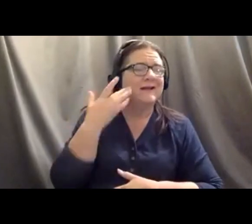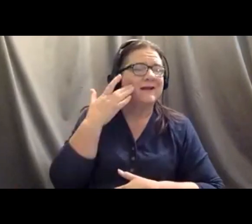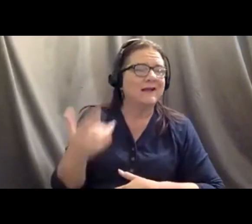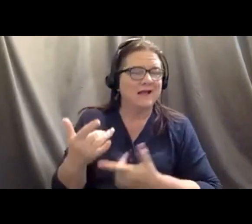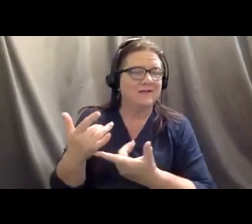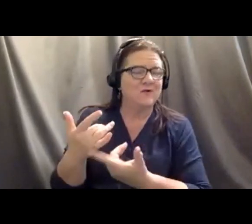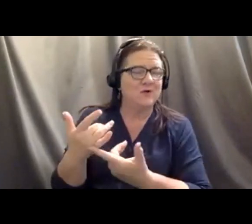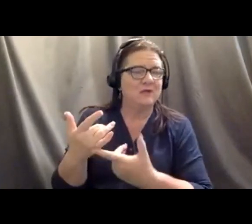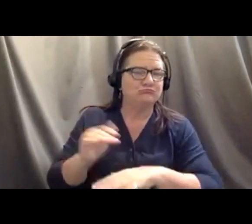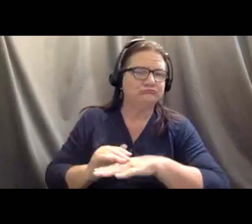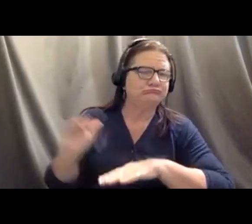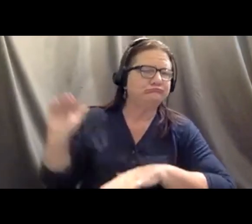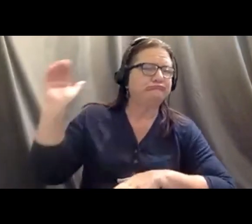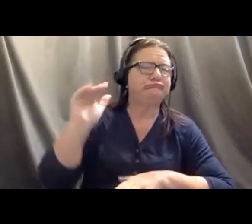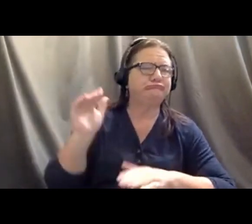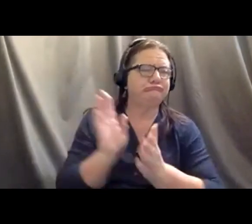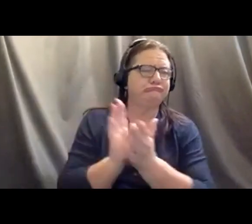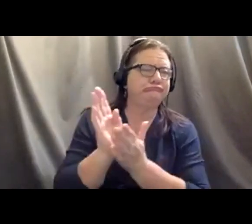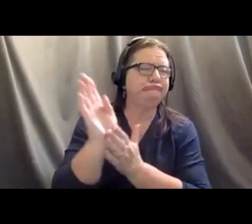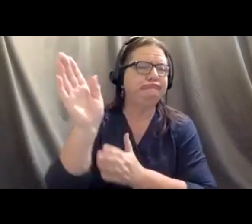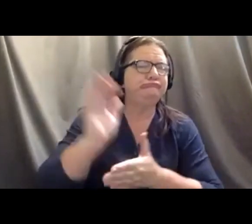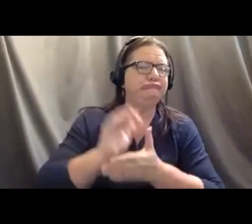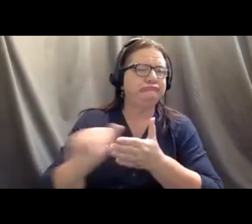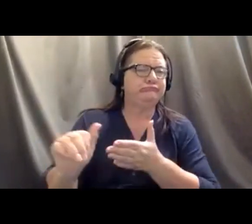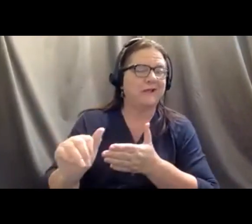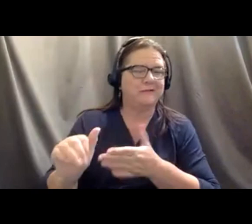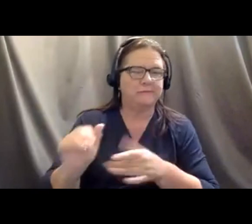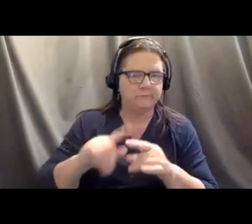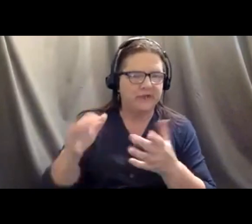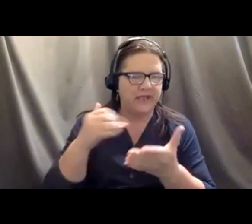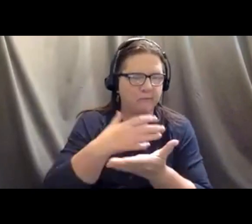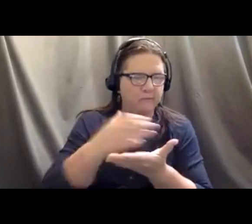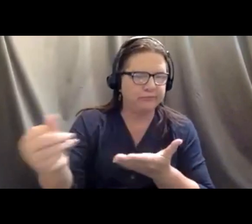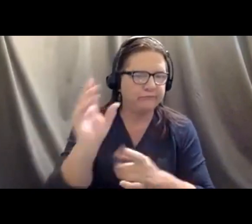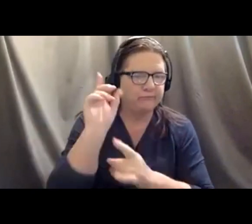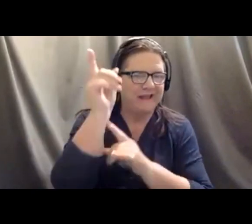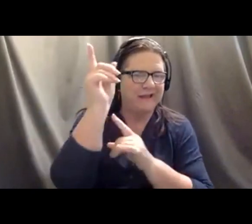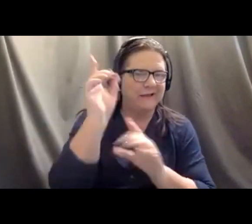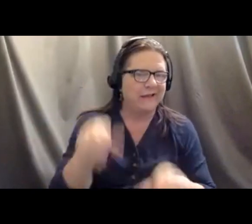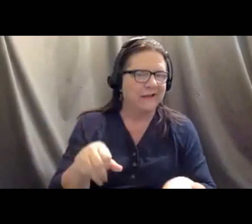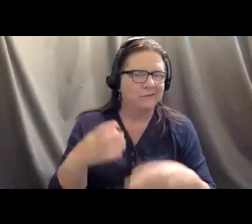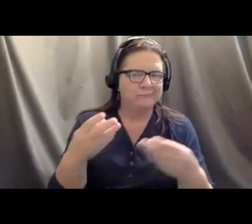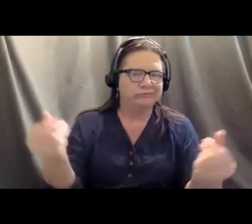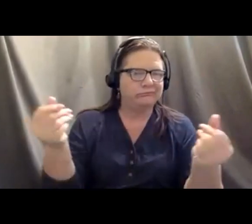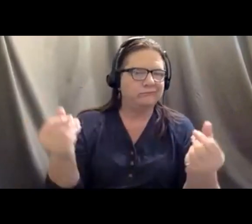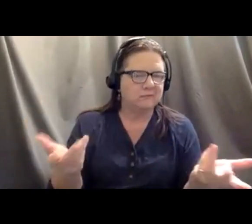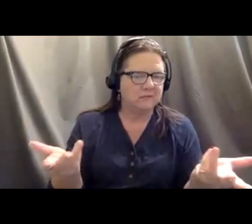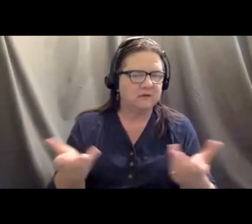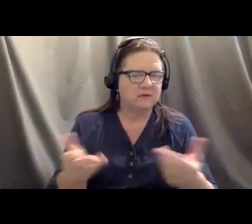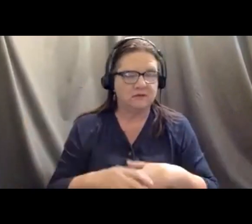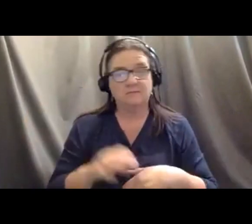But that can go away in a minute. Sharon Brisolara: Yeah. Thank you.